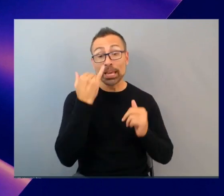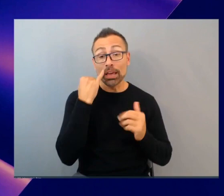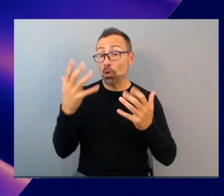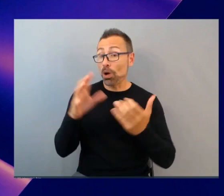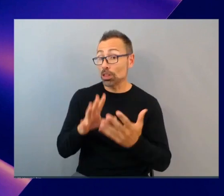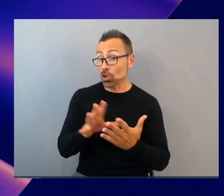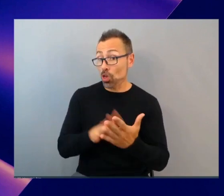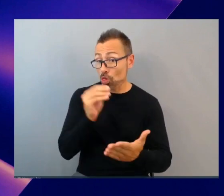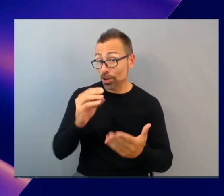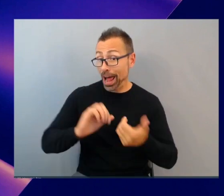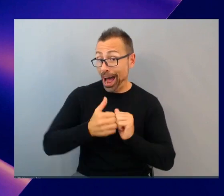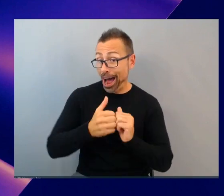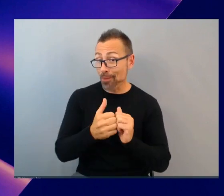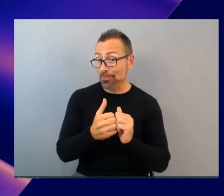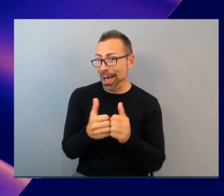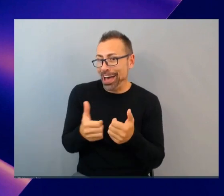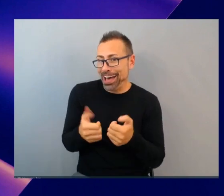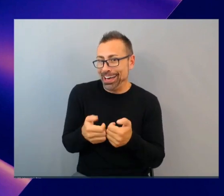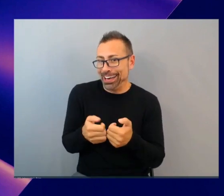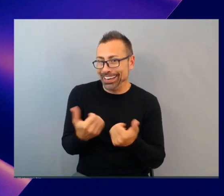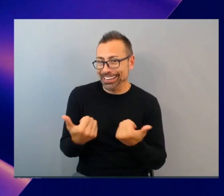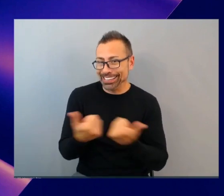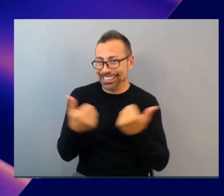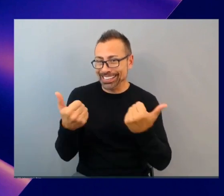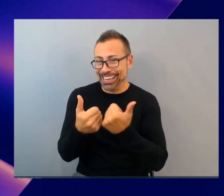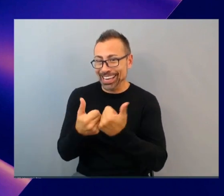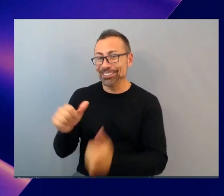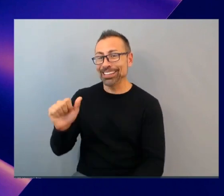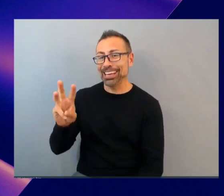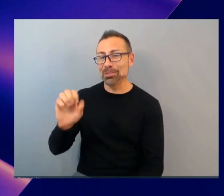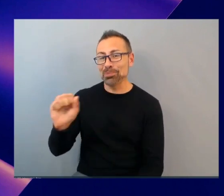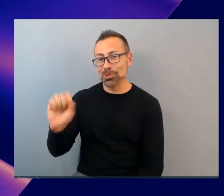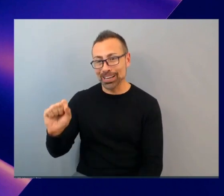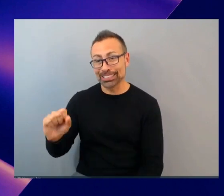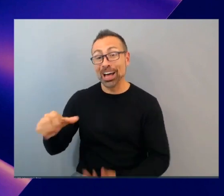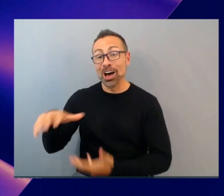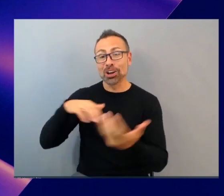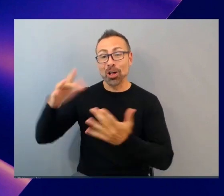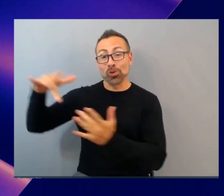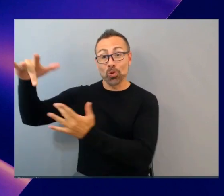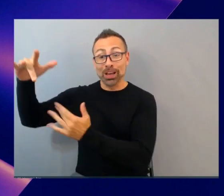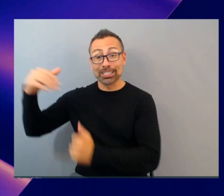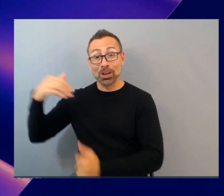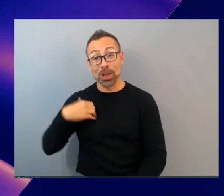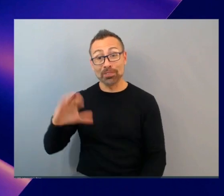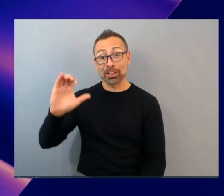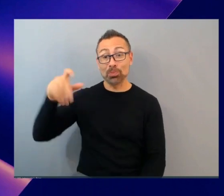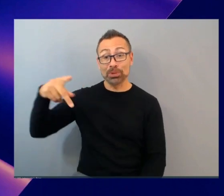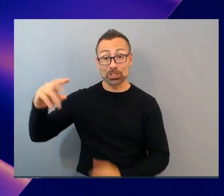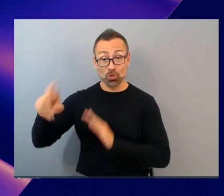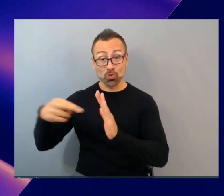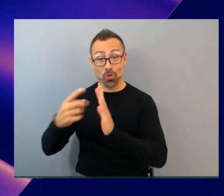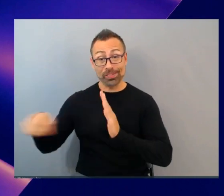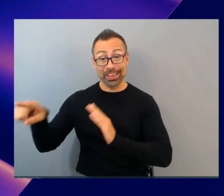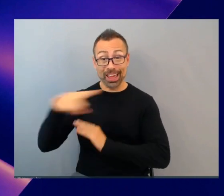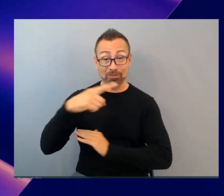And we have the "Cloud Quest: Cloud Practitioner" role available for everyone to play. [Aaron] And that's what we're talking about now. That's what we are doing today.